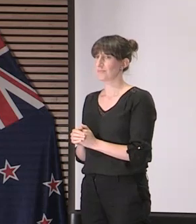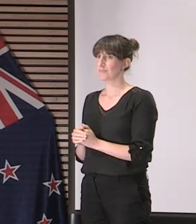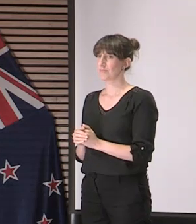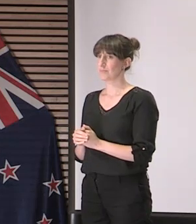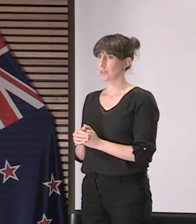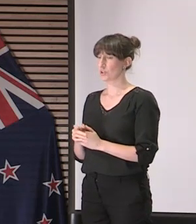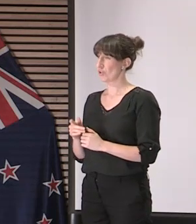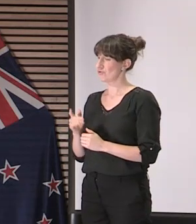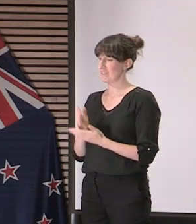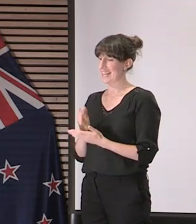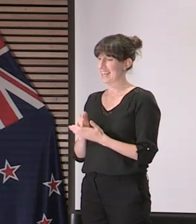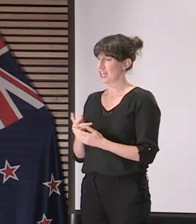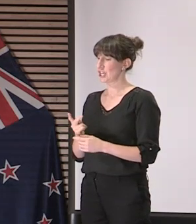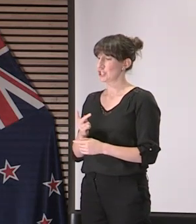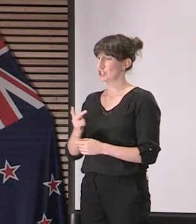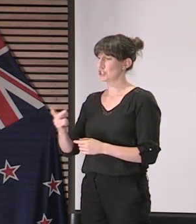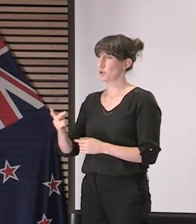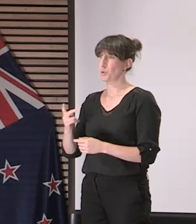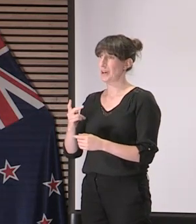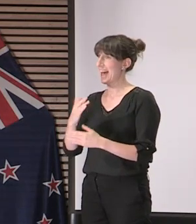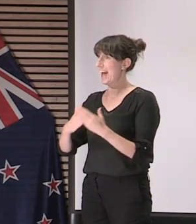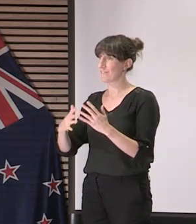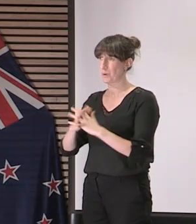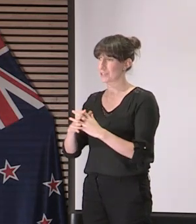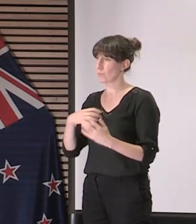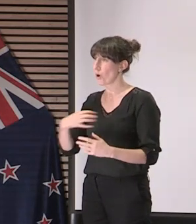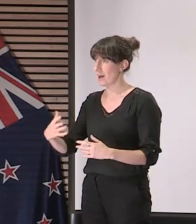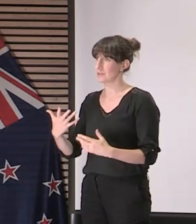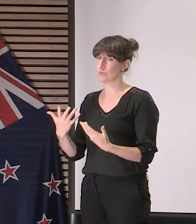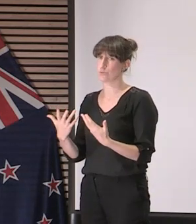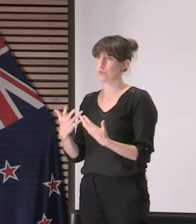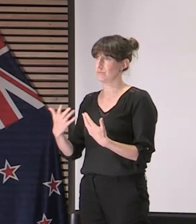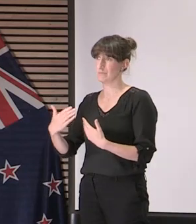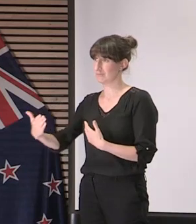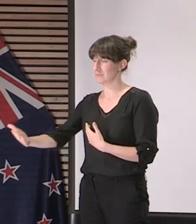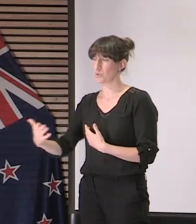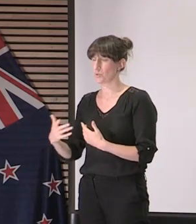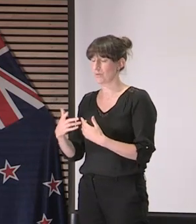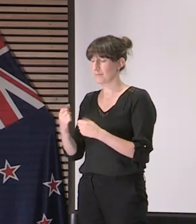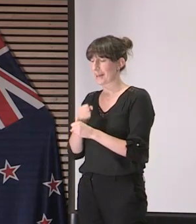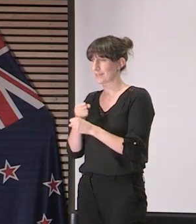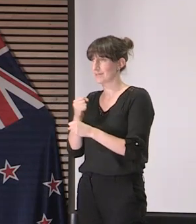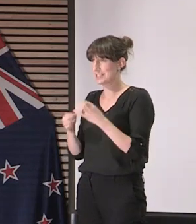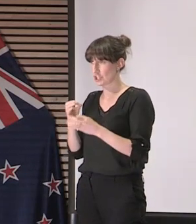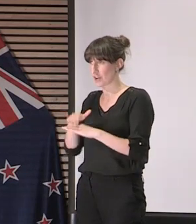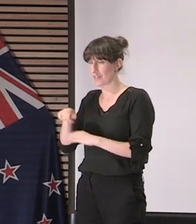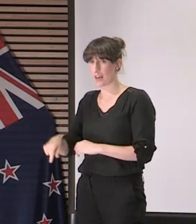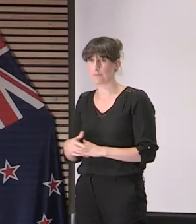scenarios if we need to use them. We're still - we're longer than two weeks away from having to deal with that